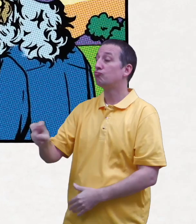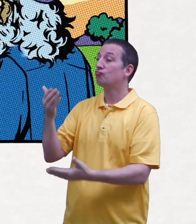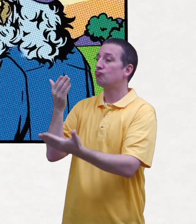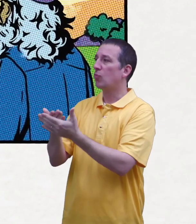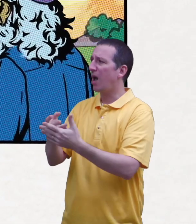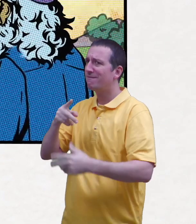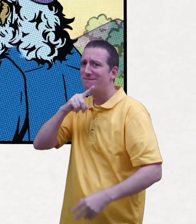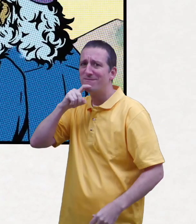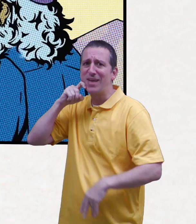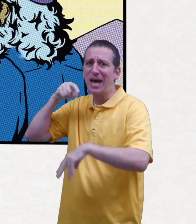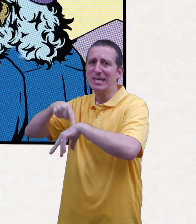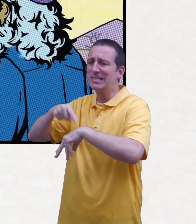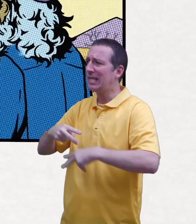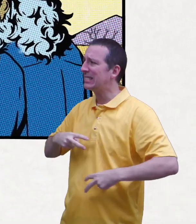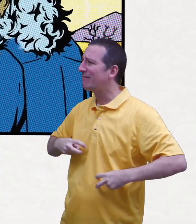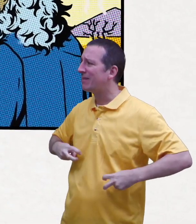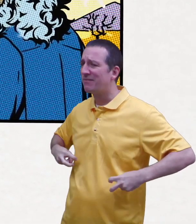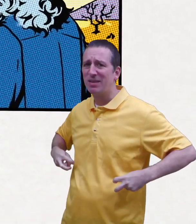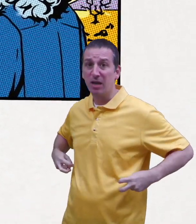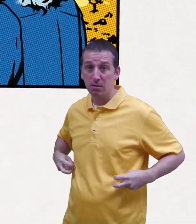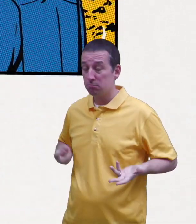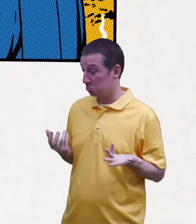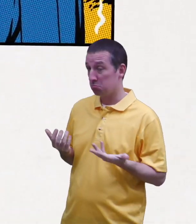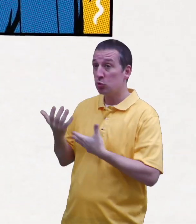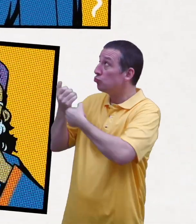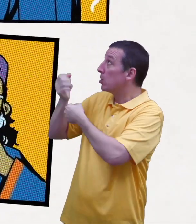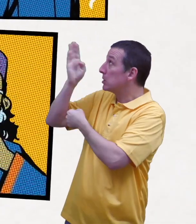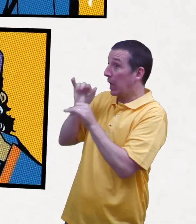during a famine. Now, is he going to trust God and stay in the promised land?